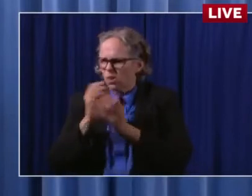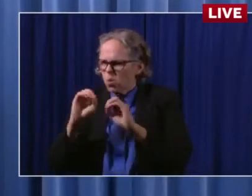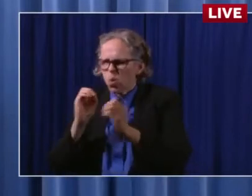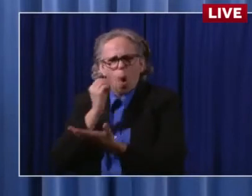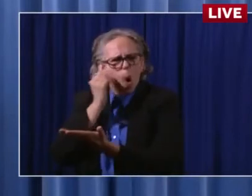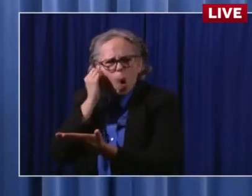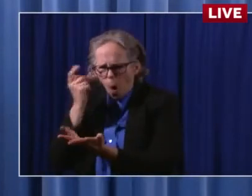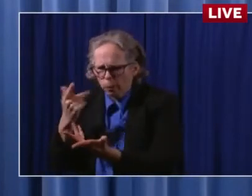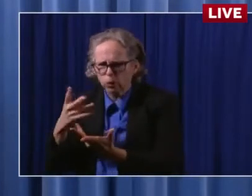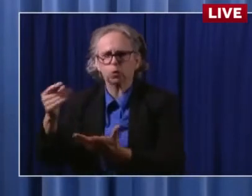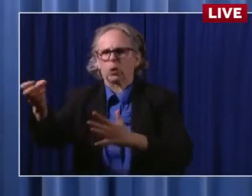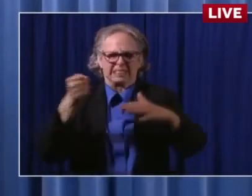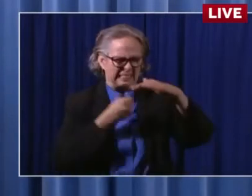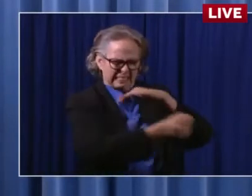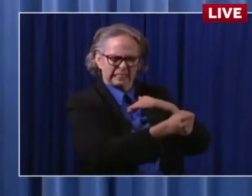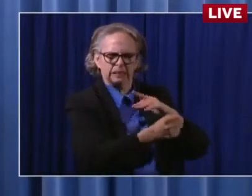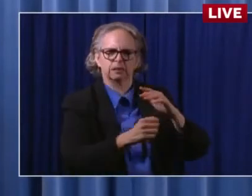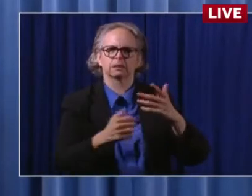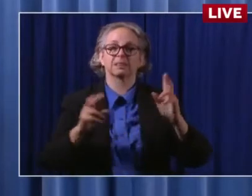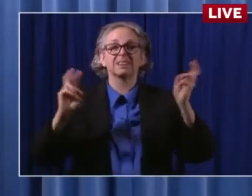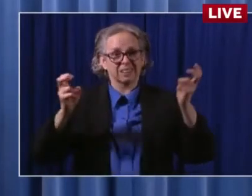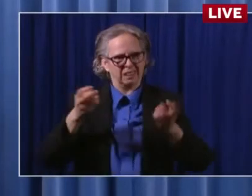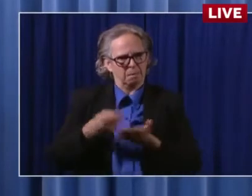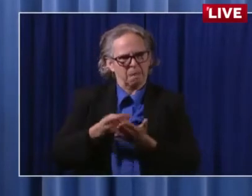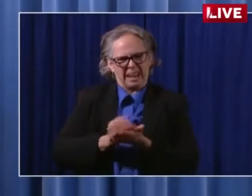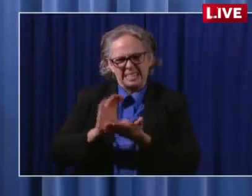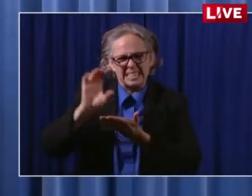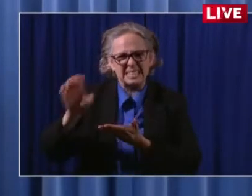AND FAMILIES WHO WERE, IN FACT, EXPERIENCING HOMELESSNESS.